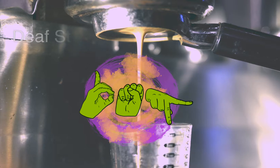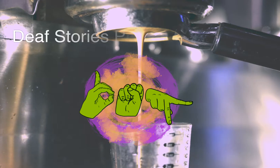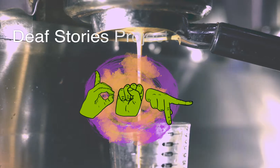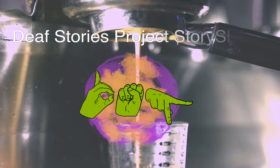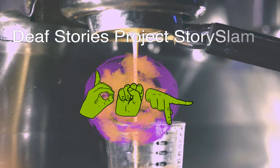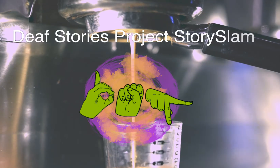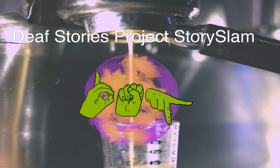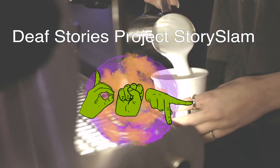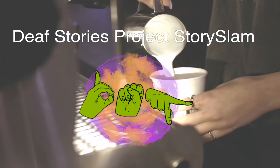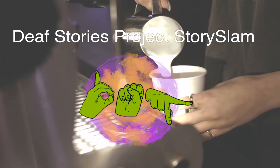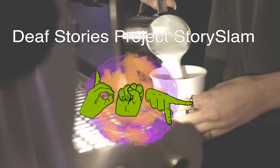{music playing}